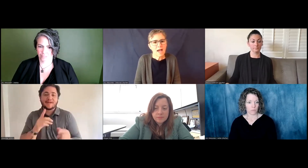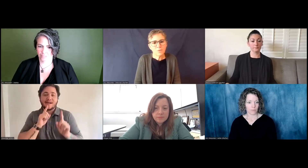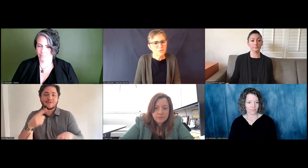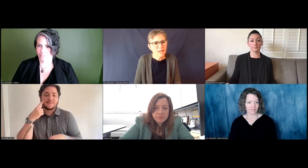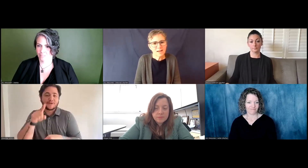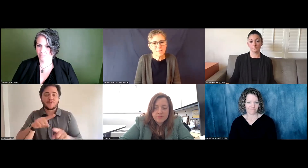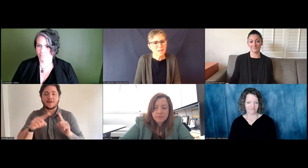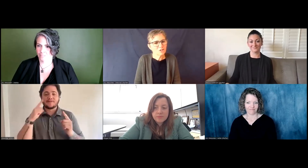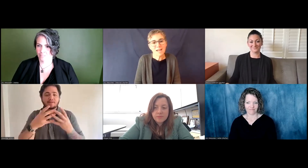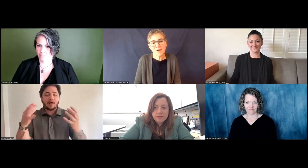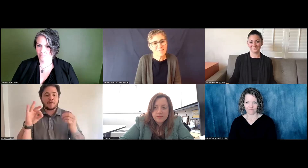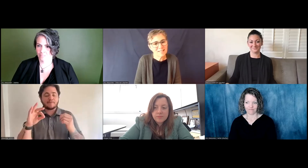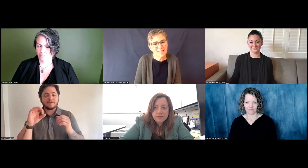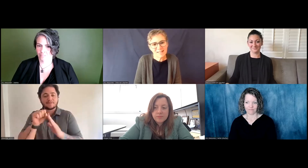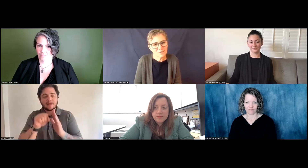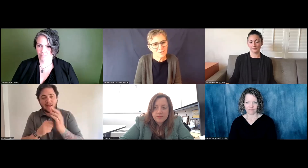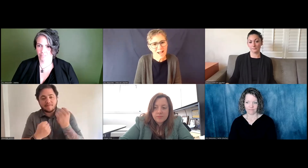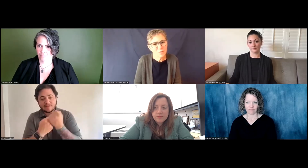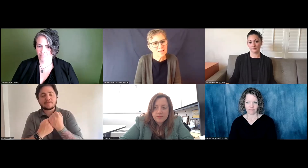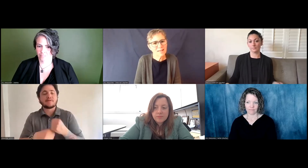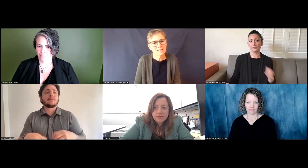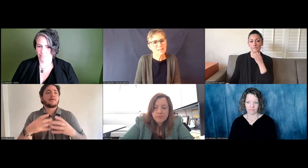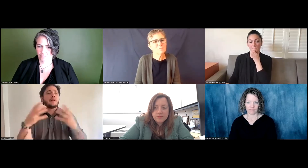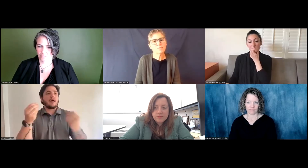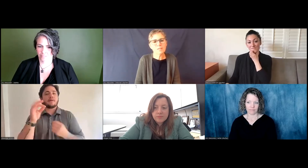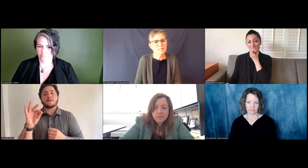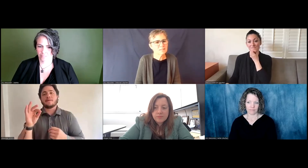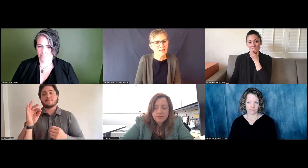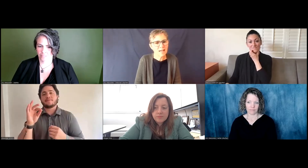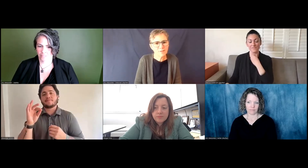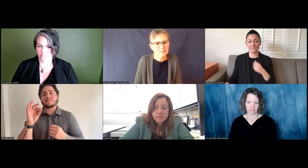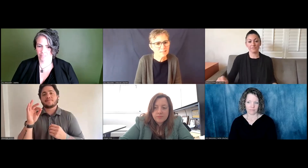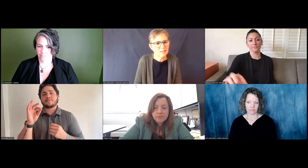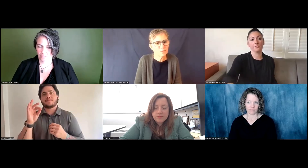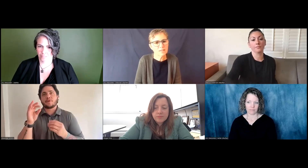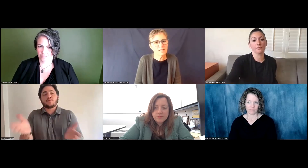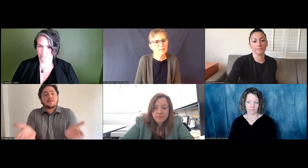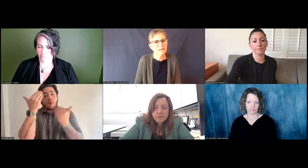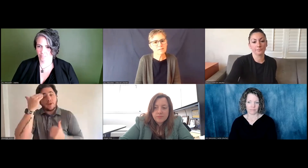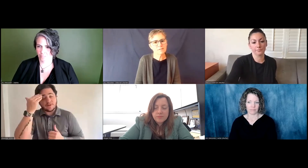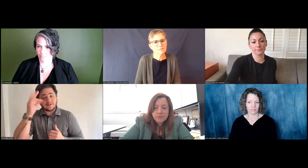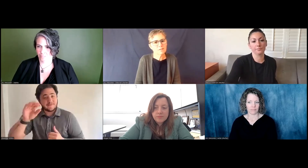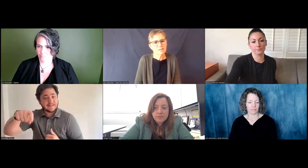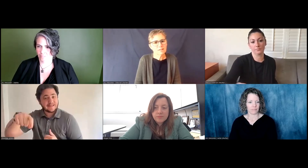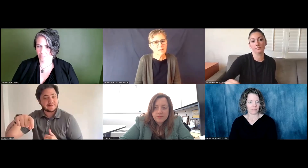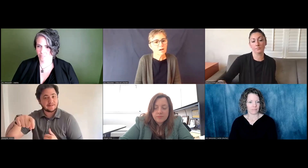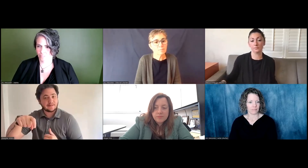How we do that, I'm not sure, I don't have an answer for how we get that done. We need state advocacy. We need a lot of